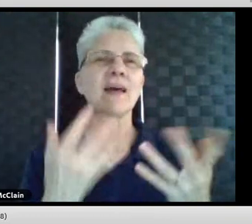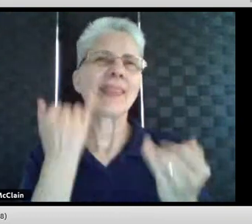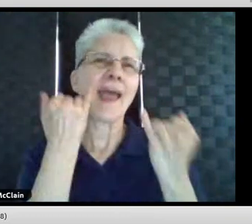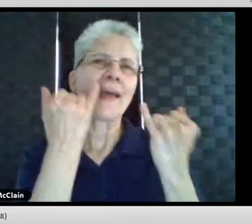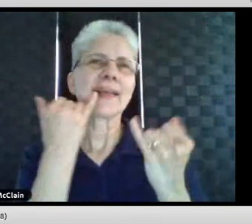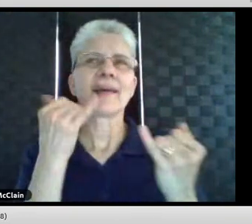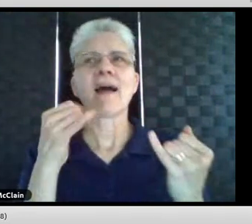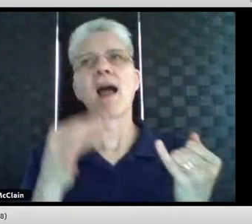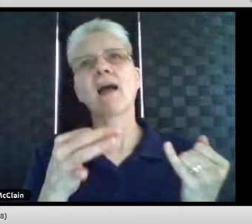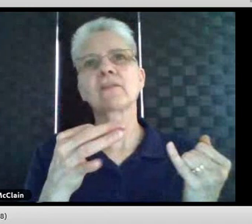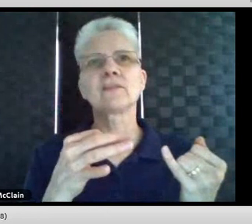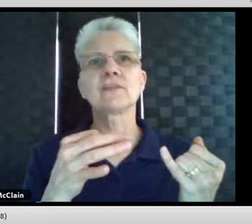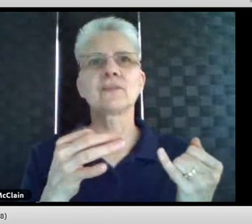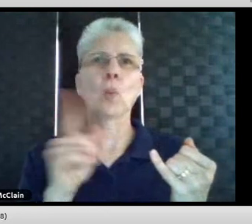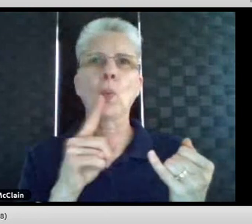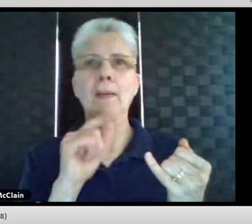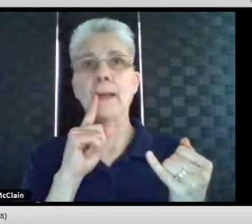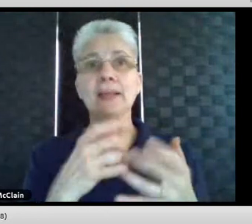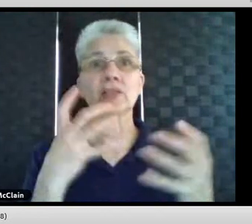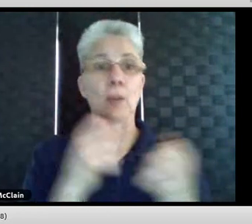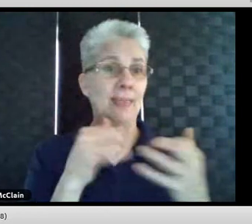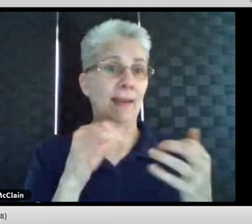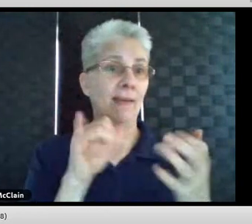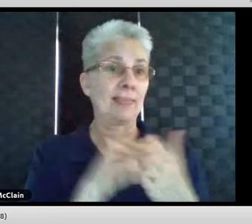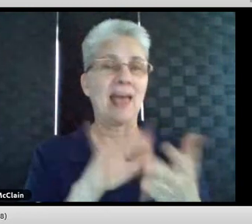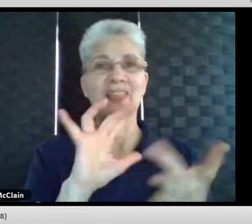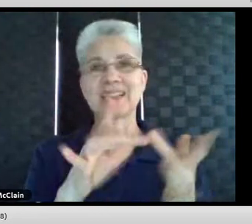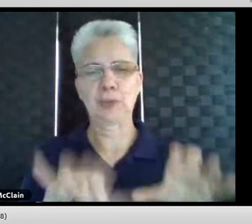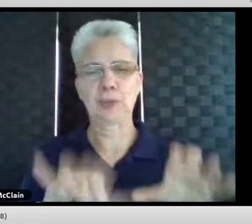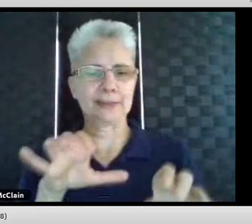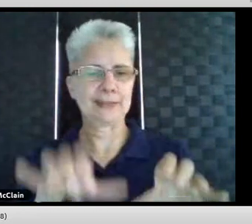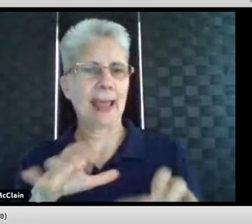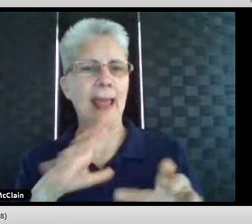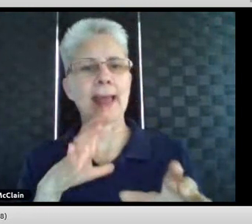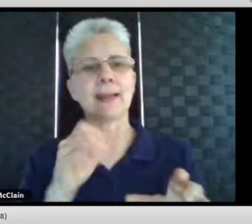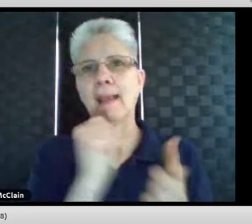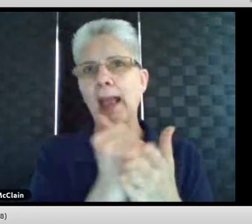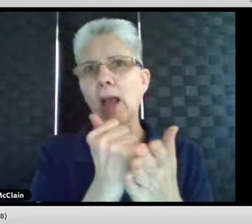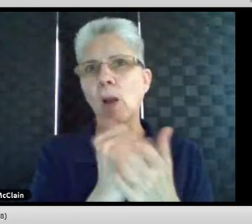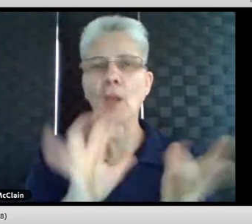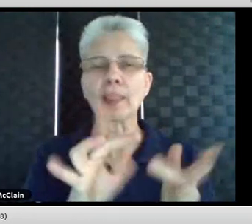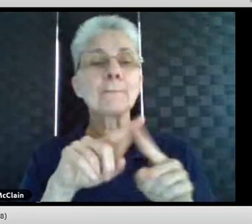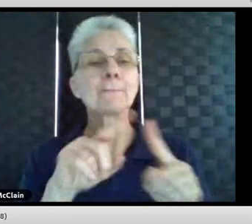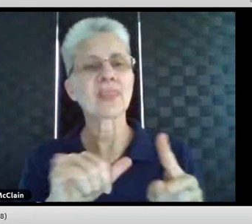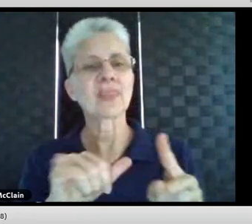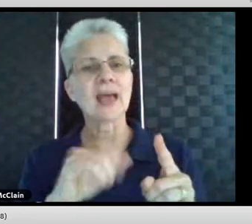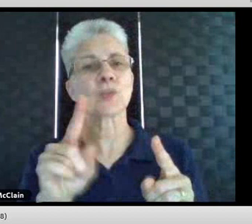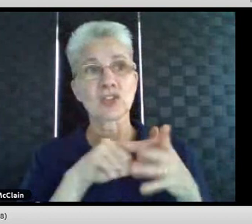You know, where would we be today without it, right, the digital chat and getting help online? But that's kind of where it started.